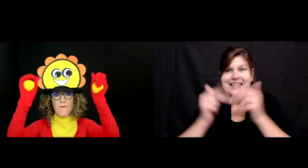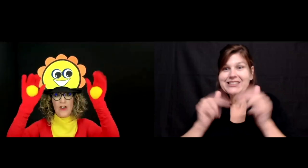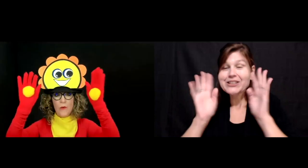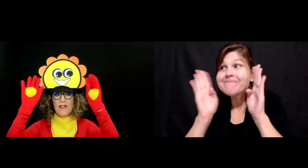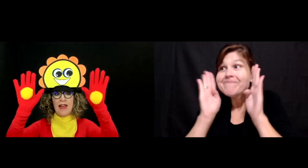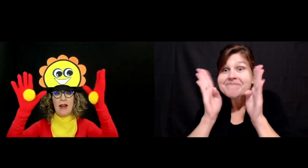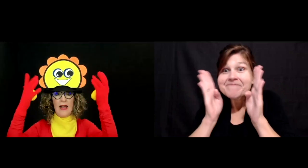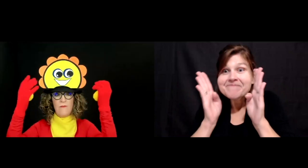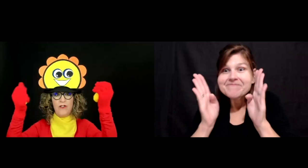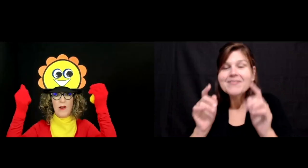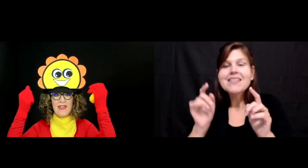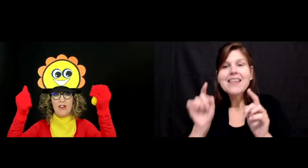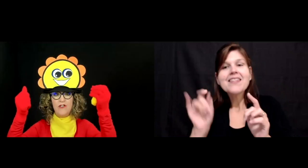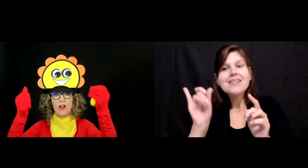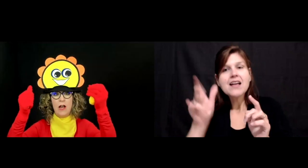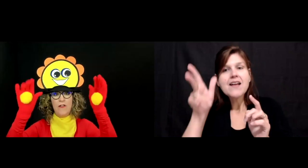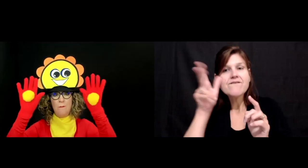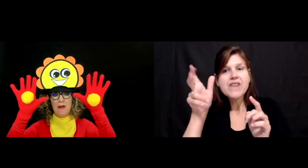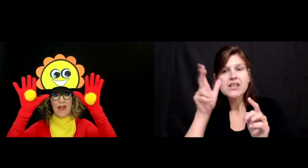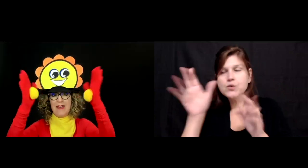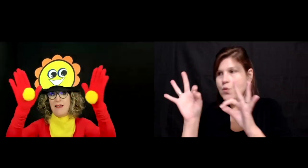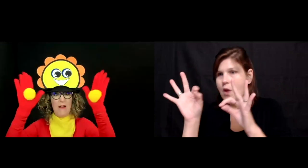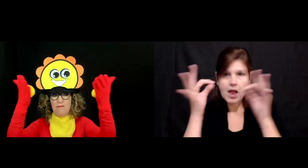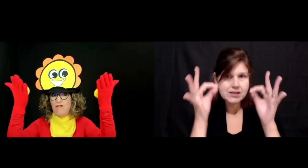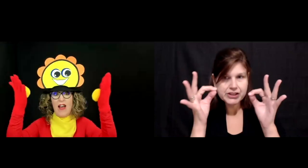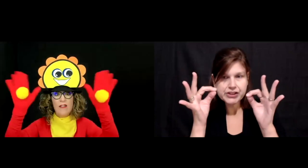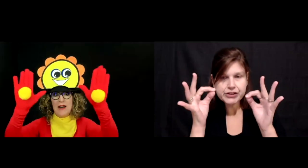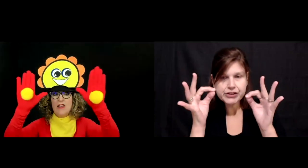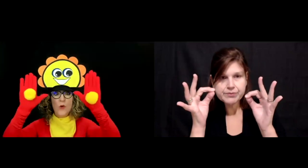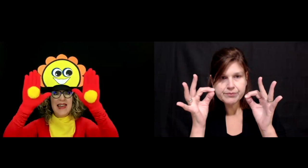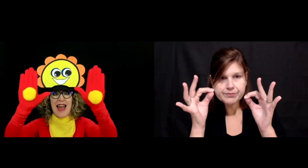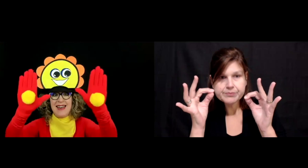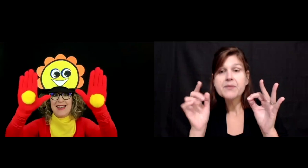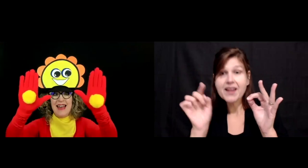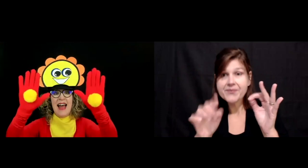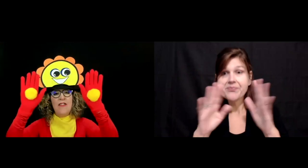A visual skill is visual attention. The child's ability to attend,